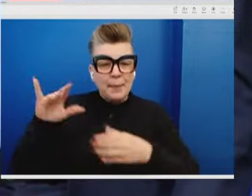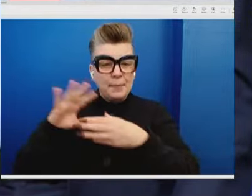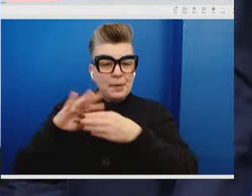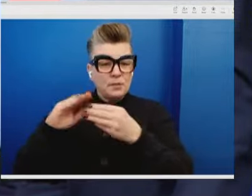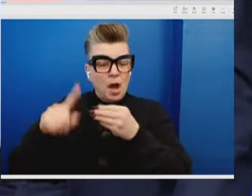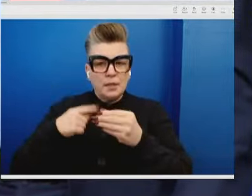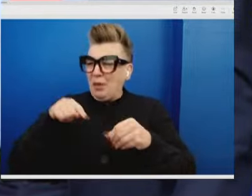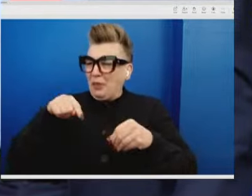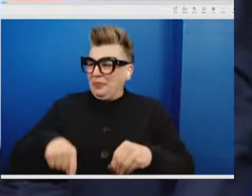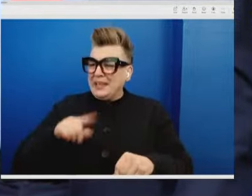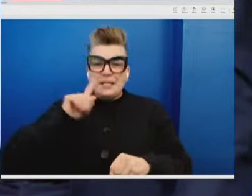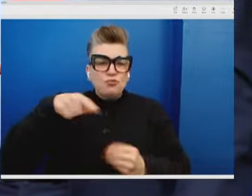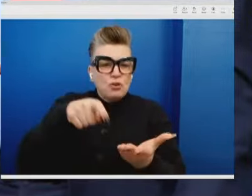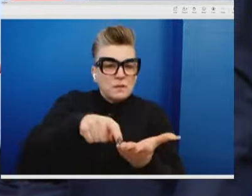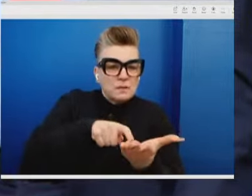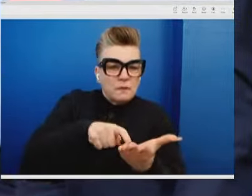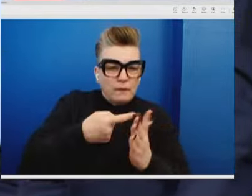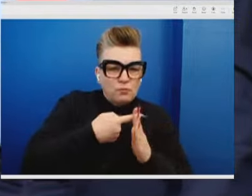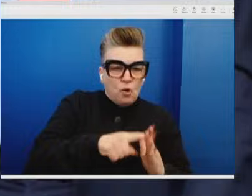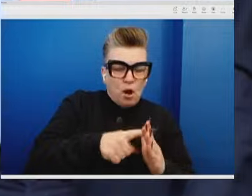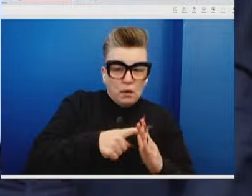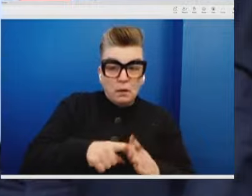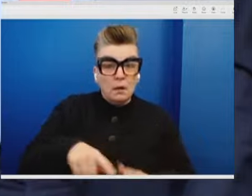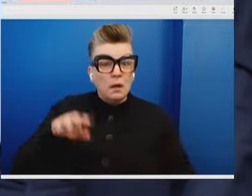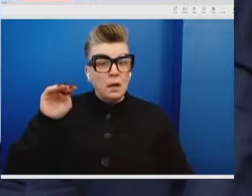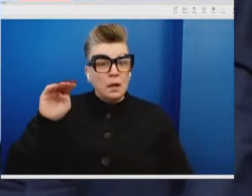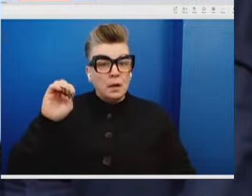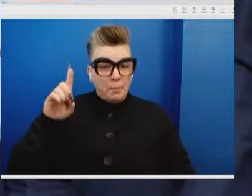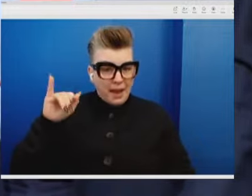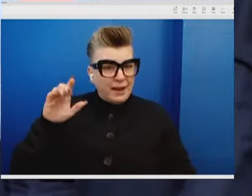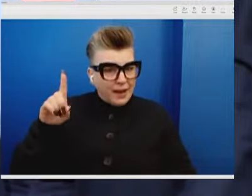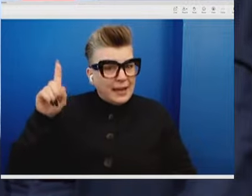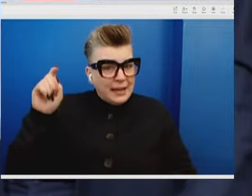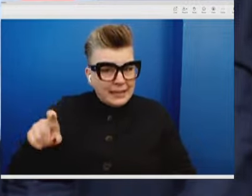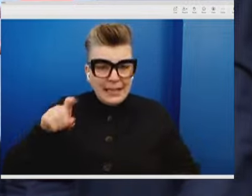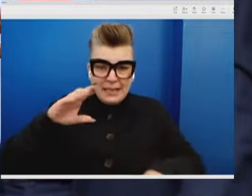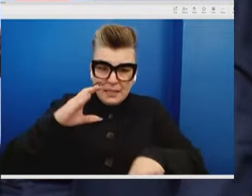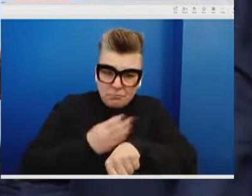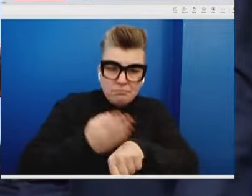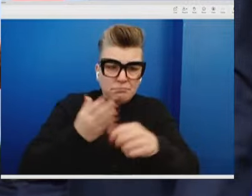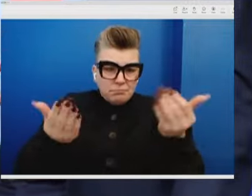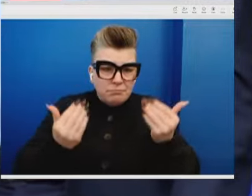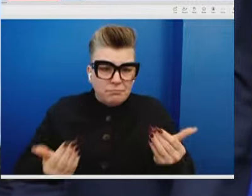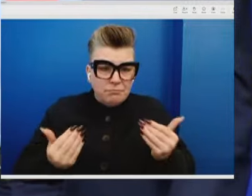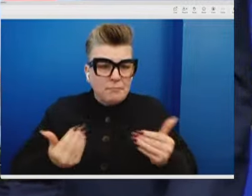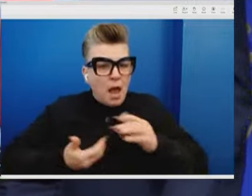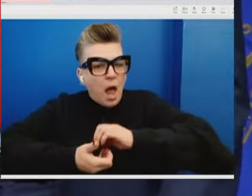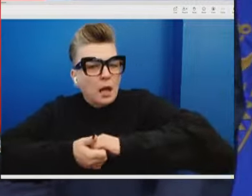Medicaid innovation. It's greatly needed. We need better collaboration, as we're announcing today, between the federal government, states,